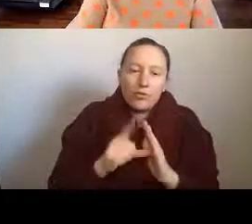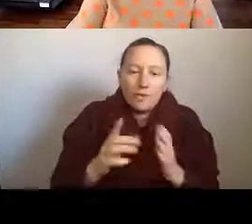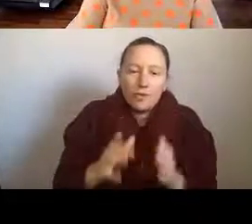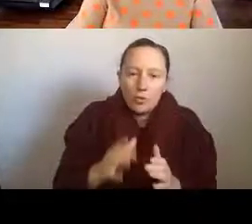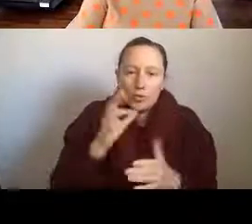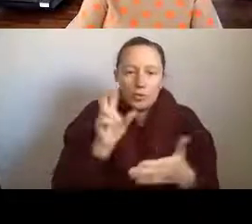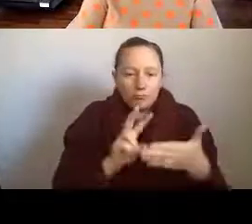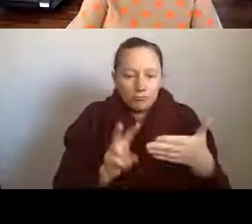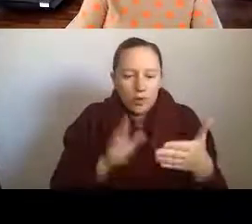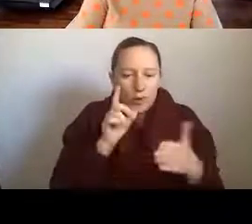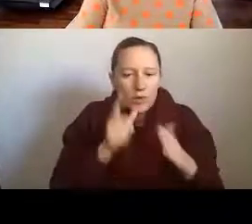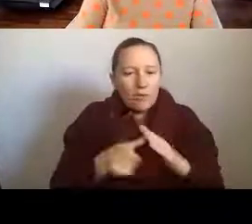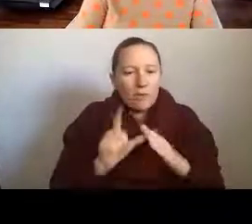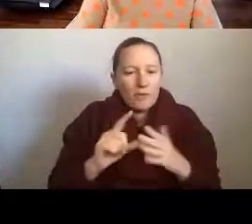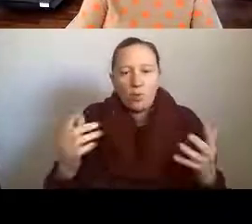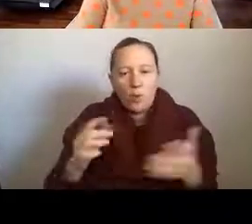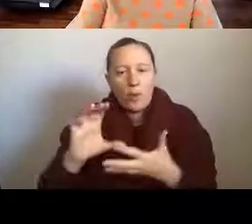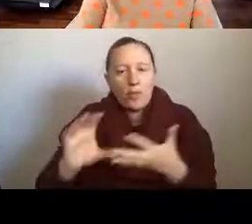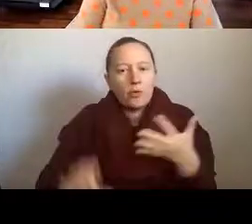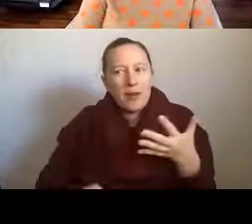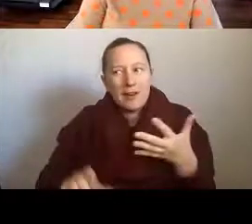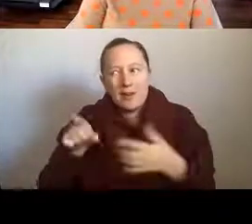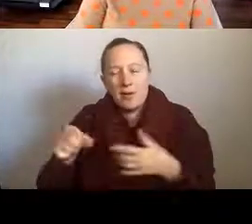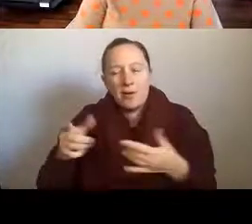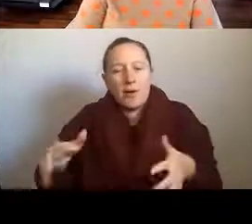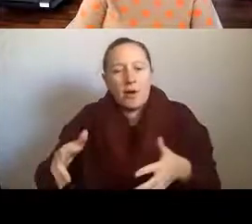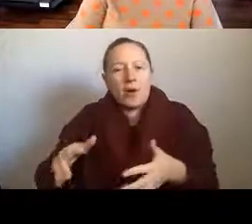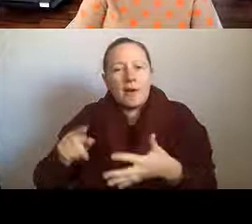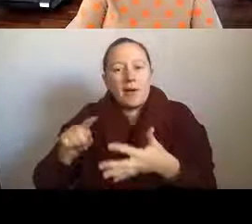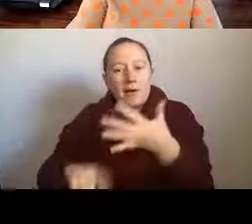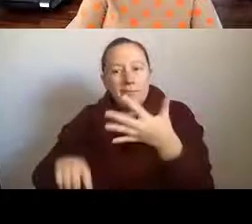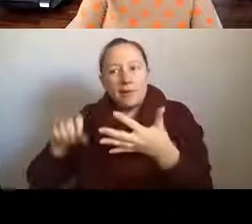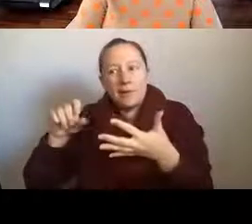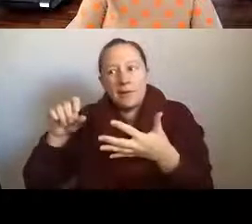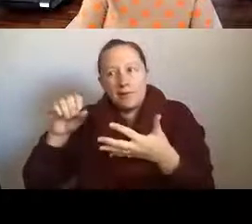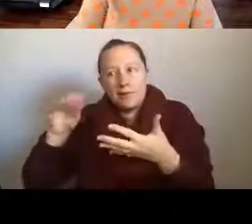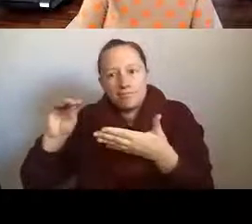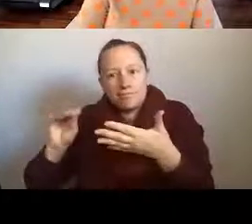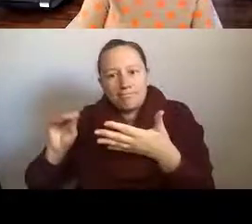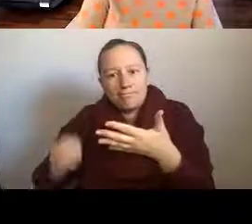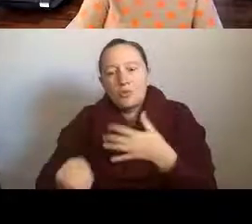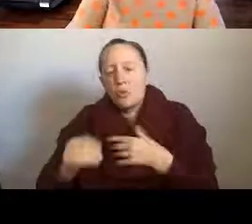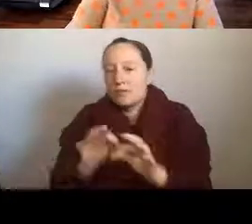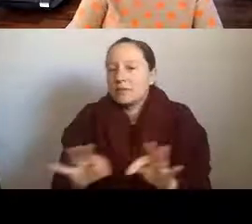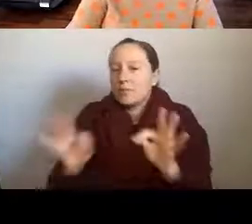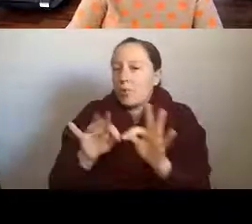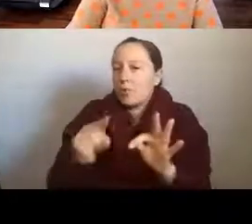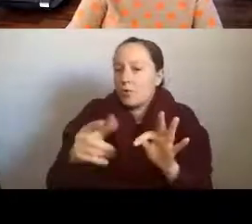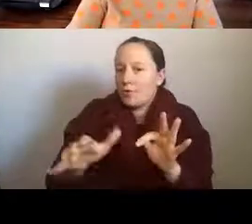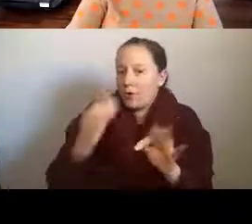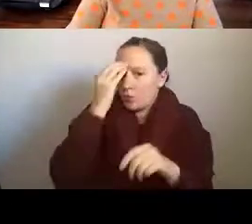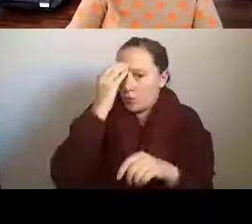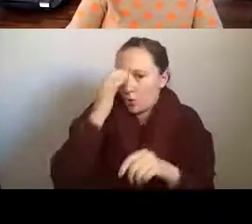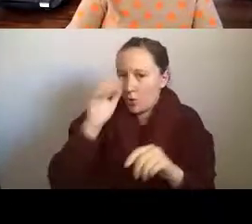that are listed in the funding announcement. That's why it's so important that you know what they are and you've included that information in your application.